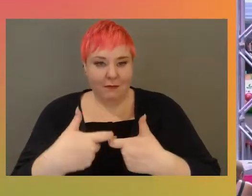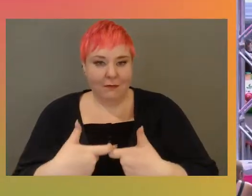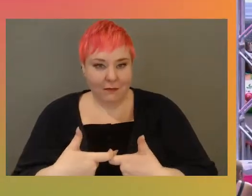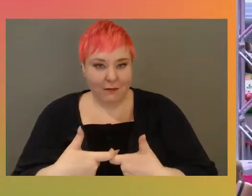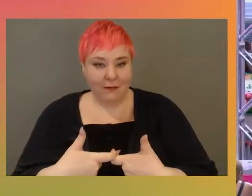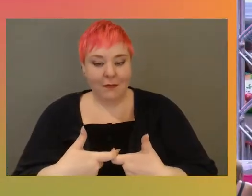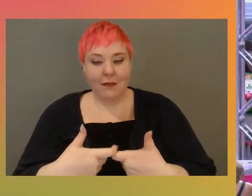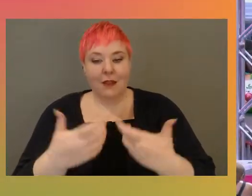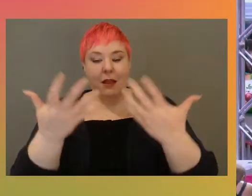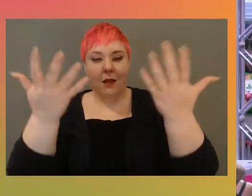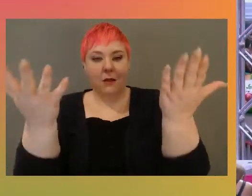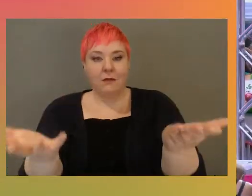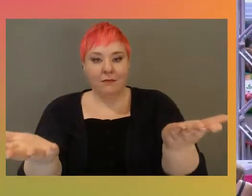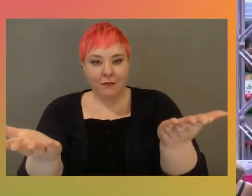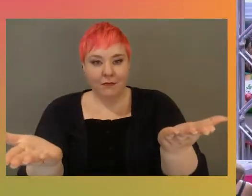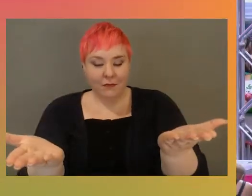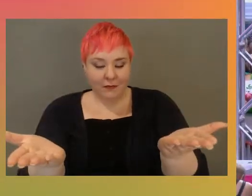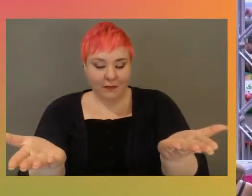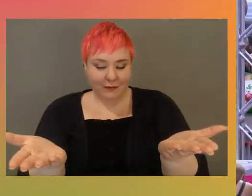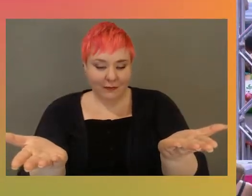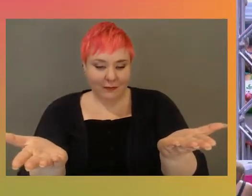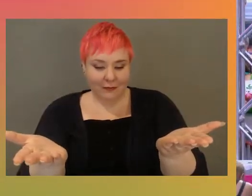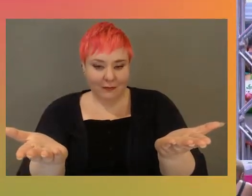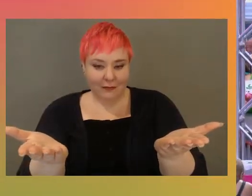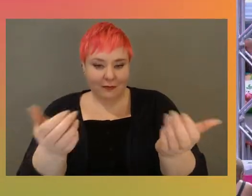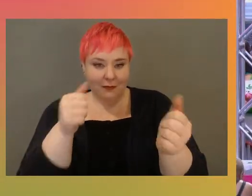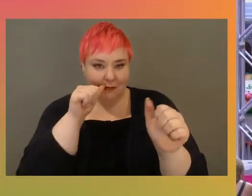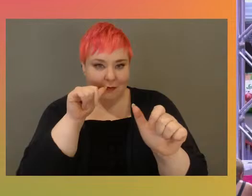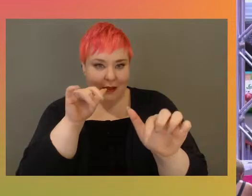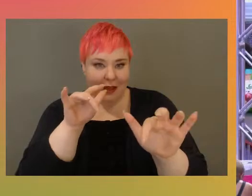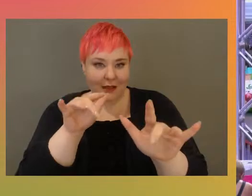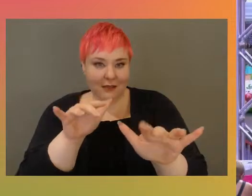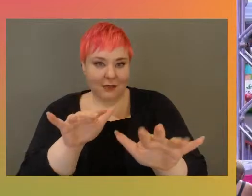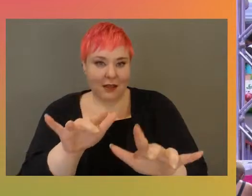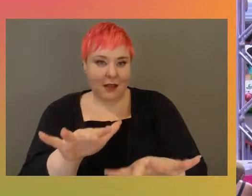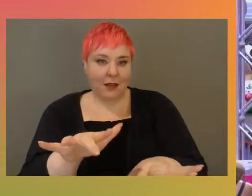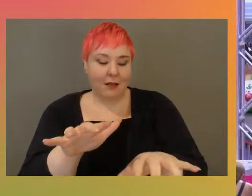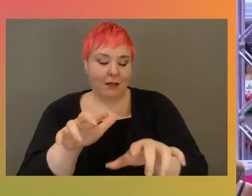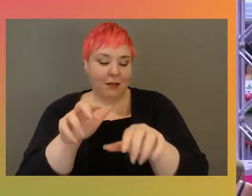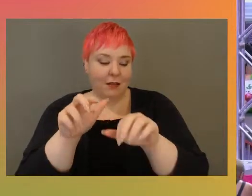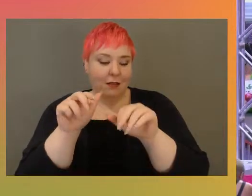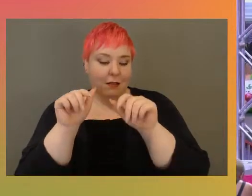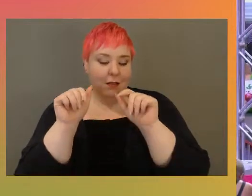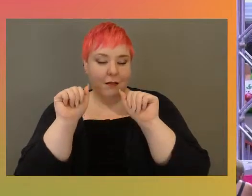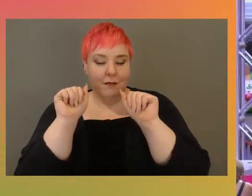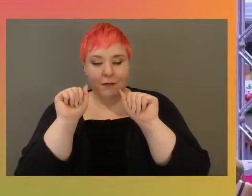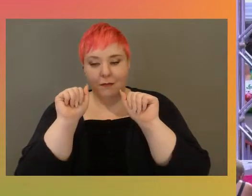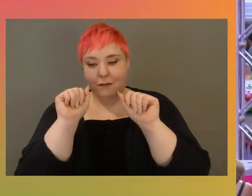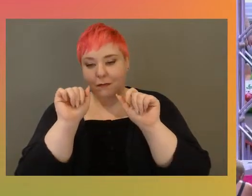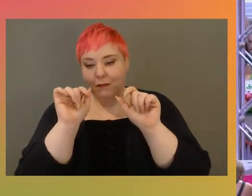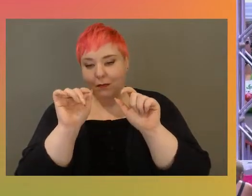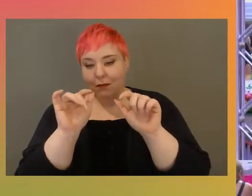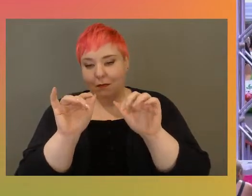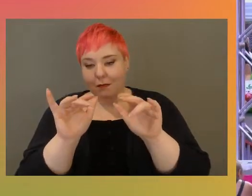BRING YOUR CHEST TO THE SHINS.